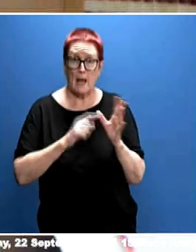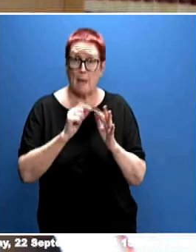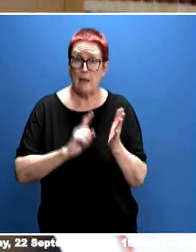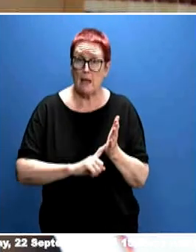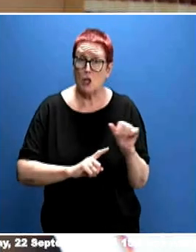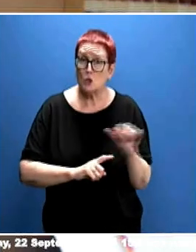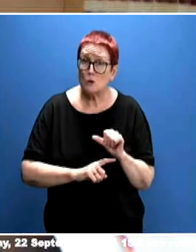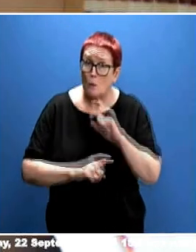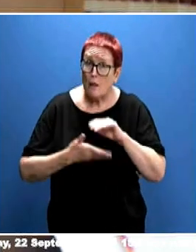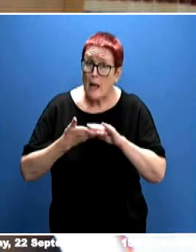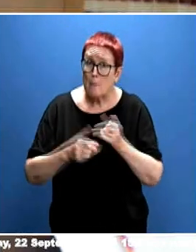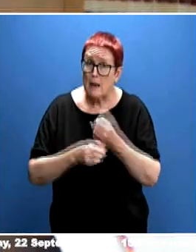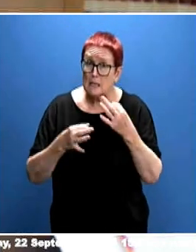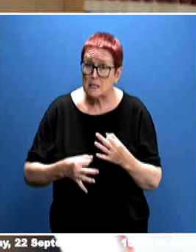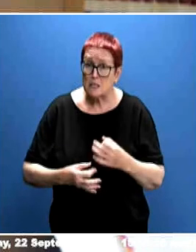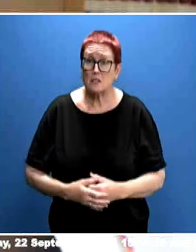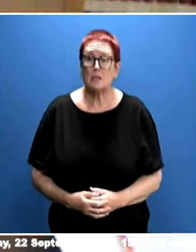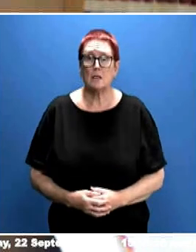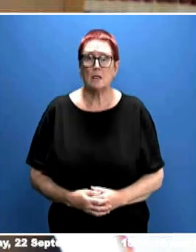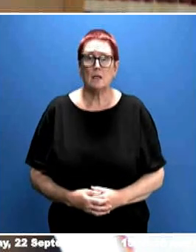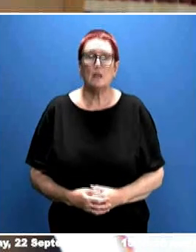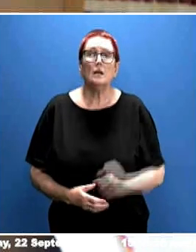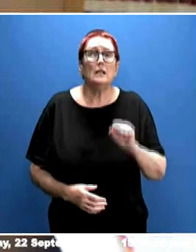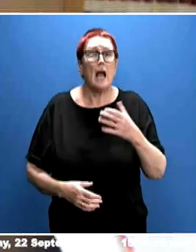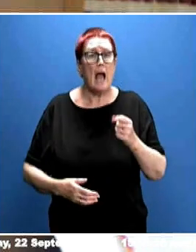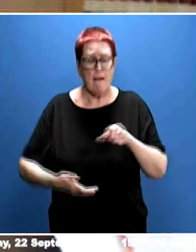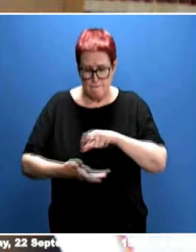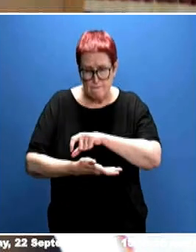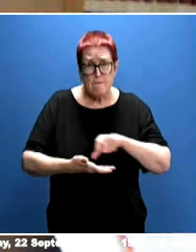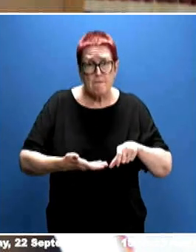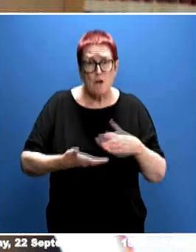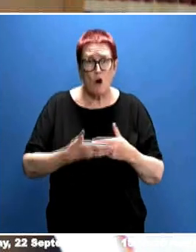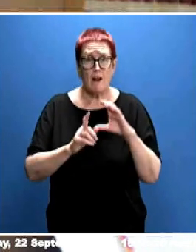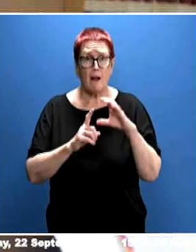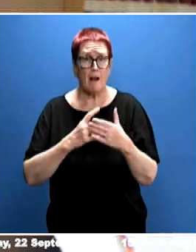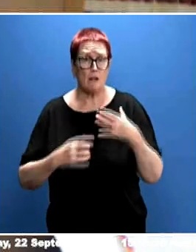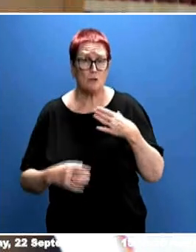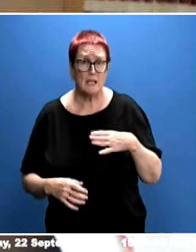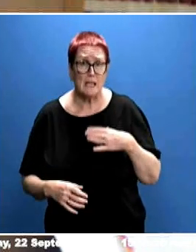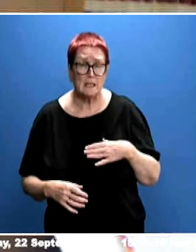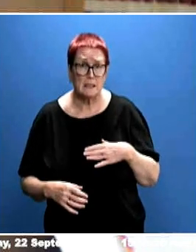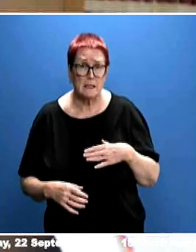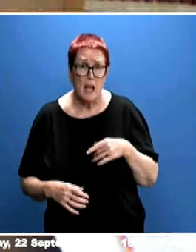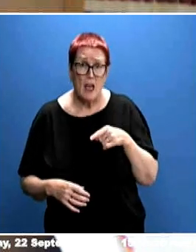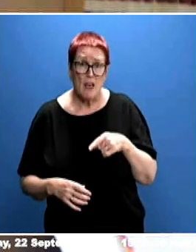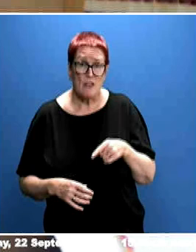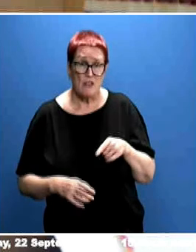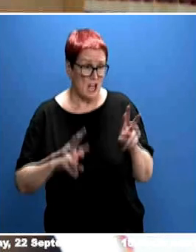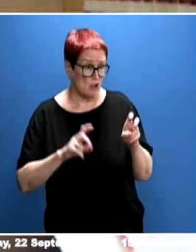Like I say, there is a section on cultural needs. How much it's direct verbatim quote from the Aboriginal Practice Leader